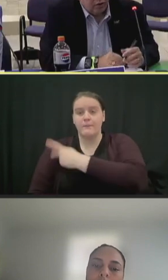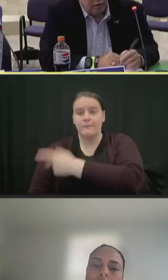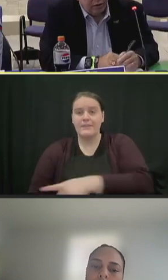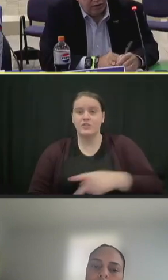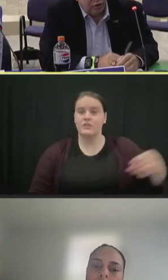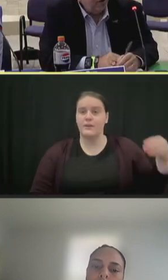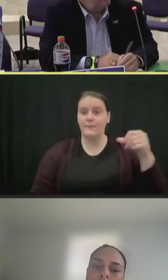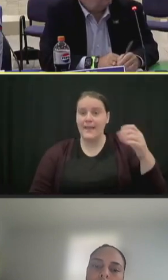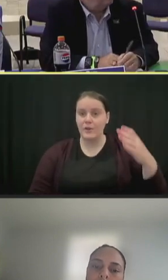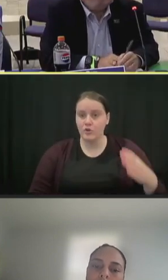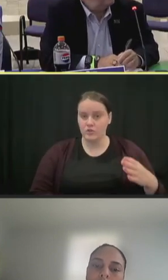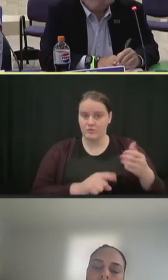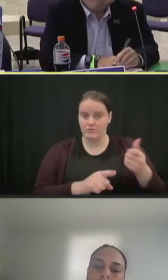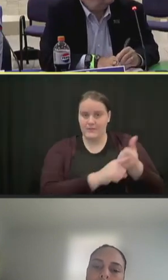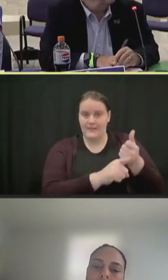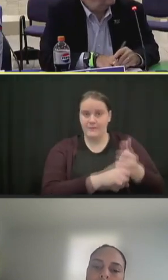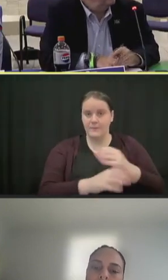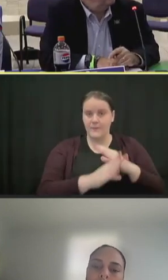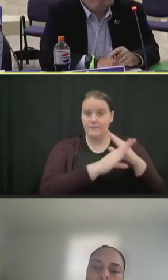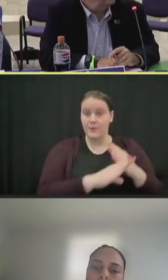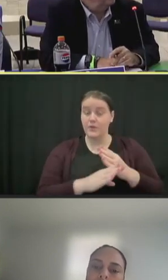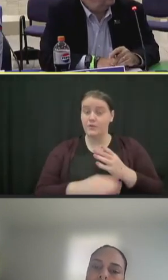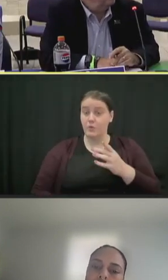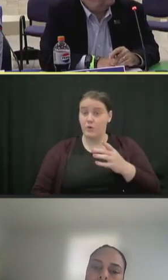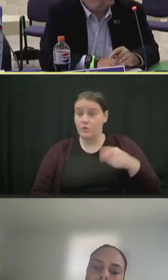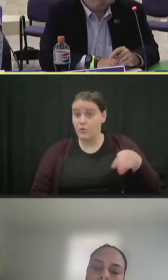are you doing any work on there to make sure that they're aware of your